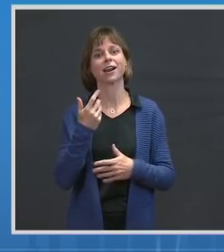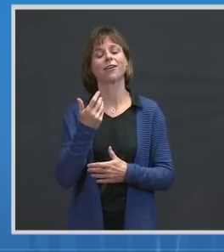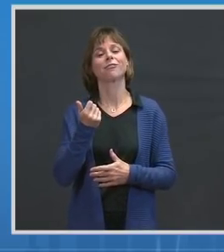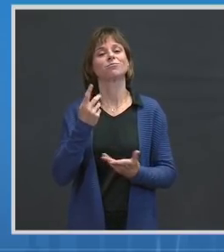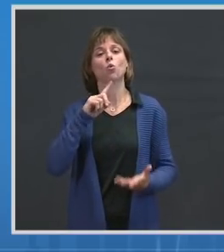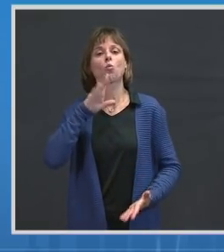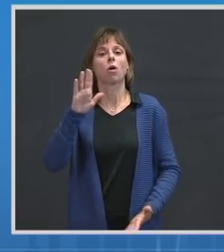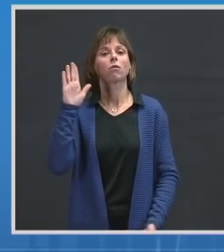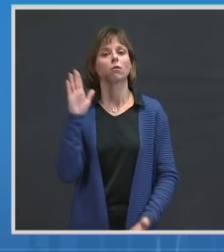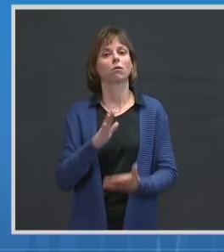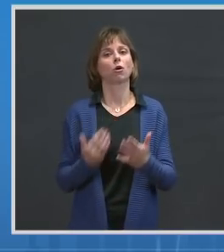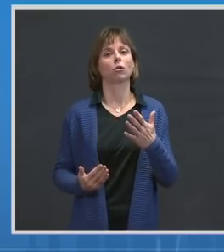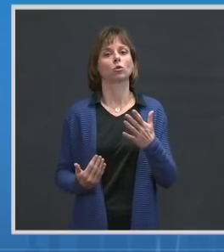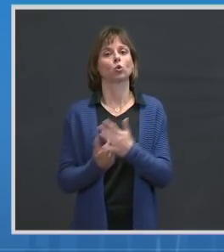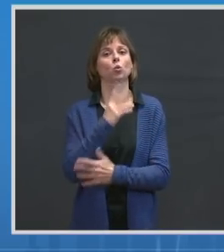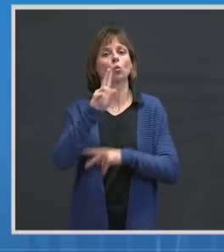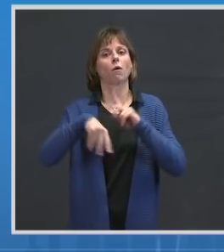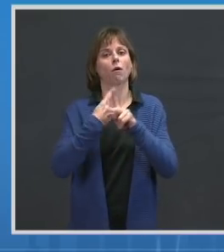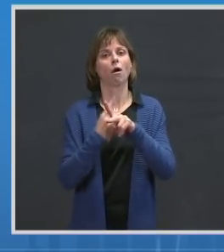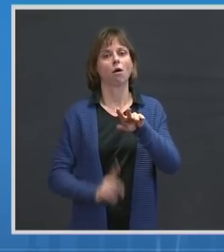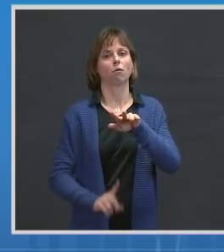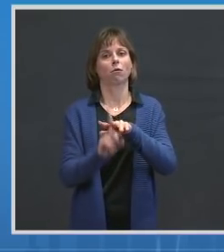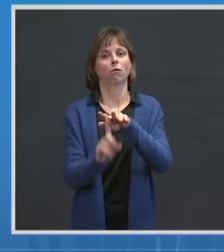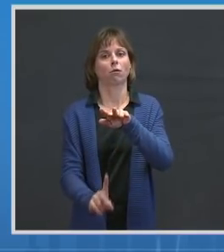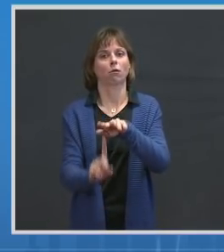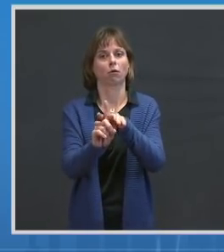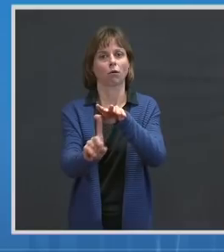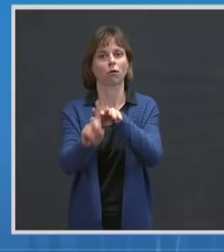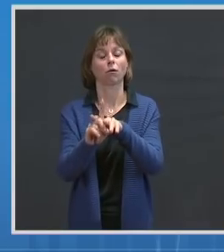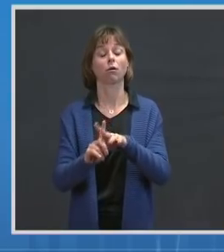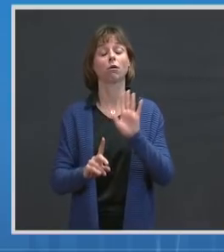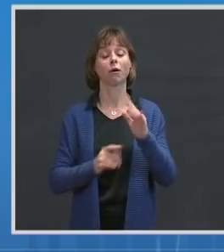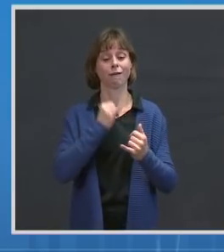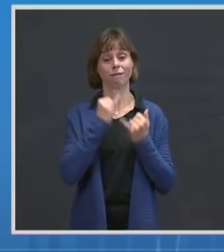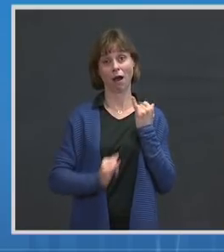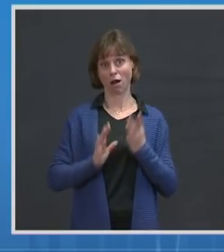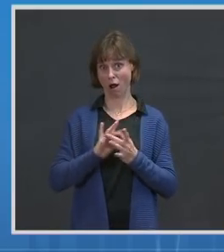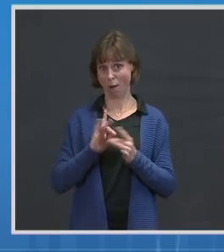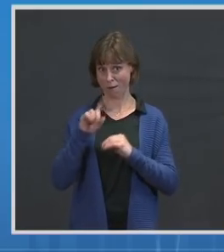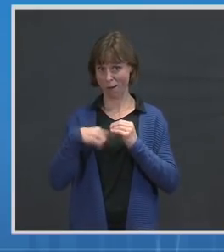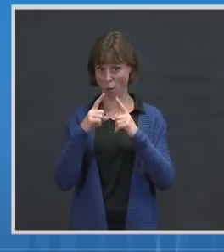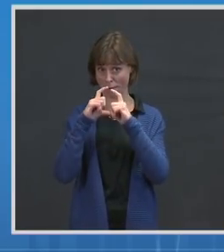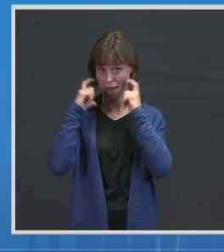Finally, a quick comment on masking. As I stated last week, the science is clear: